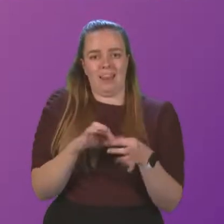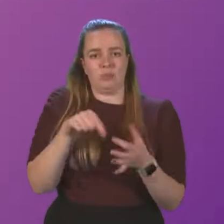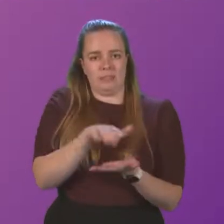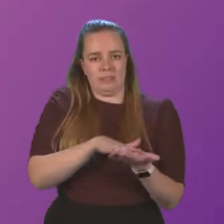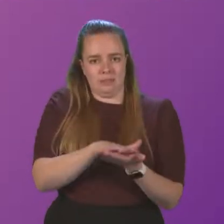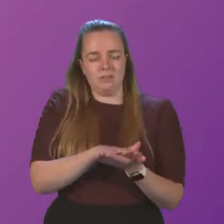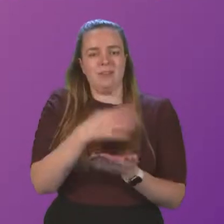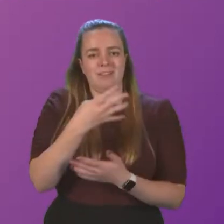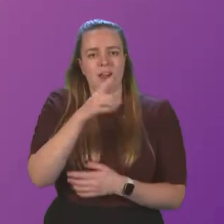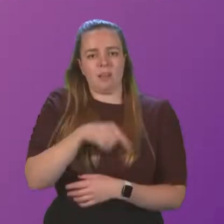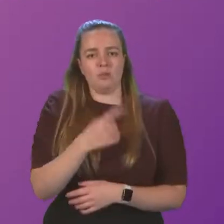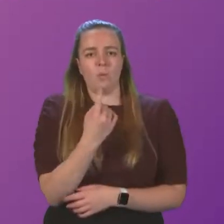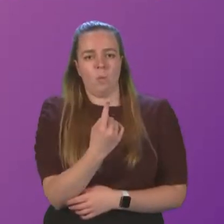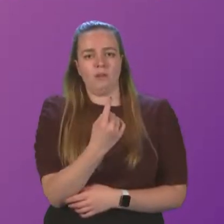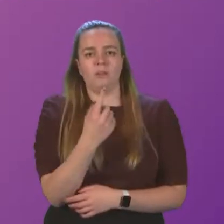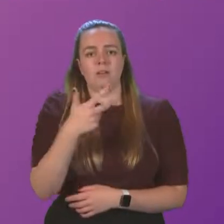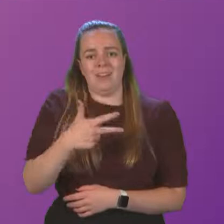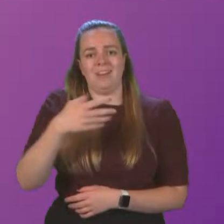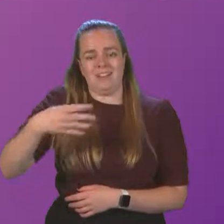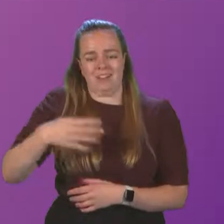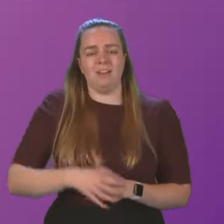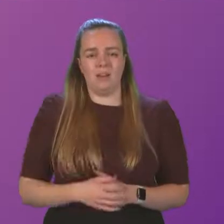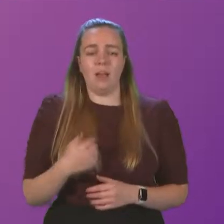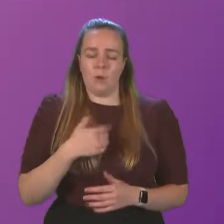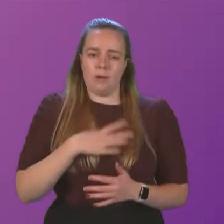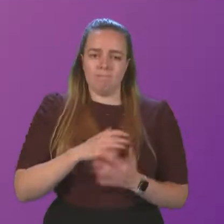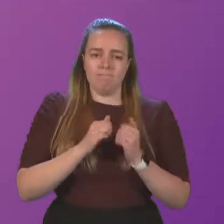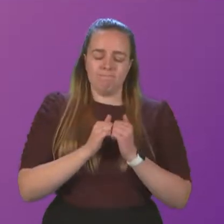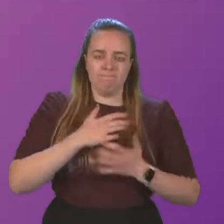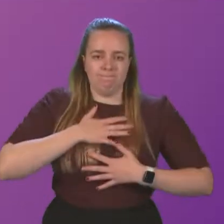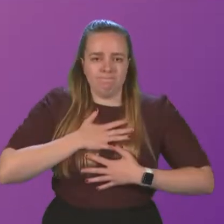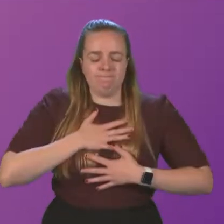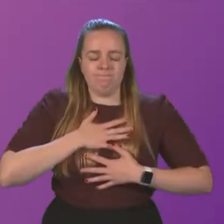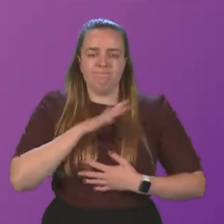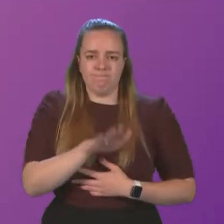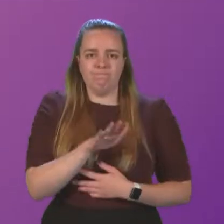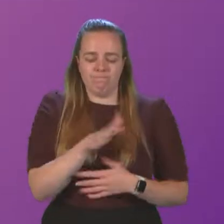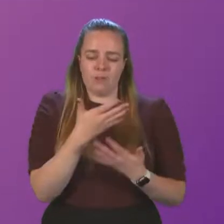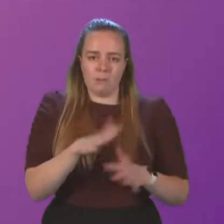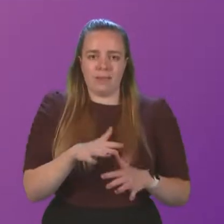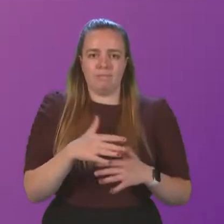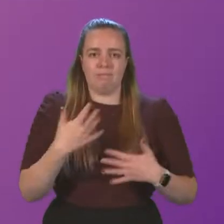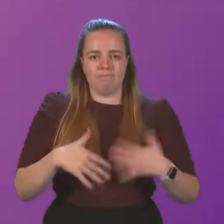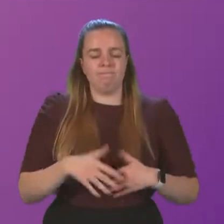to 9,189. I send my condolences to everyone who has lost a loved one.